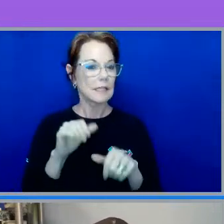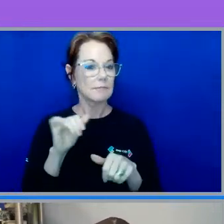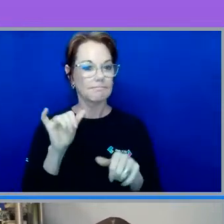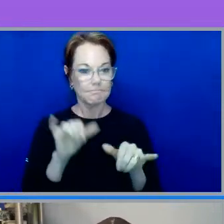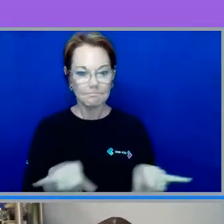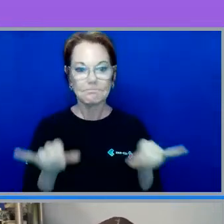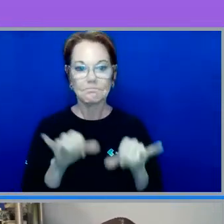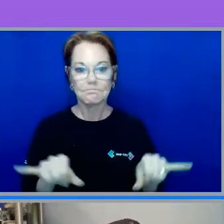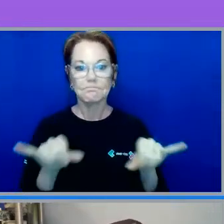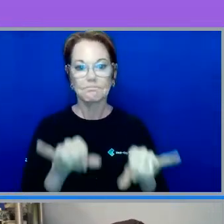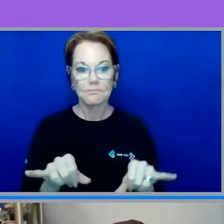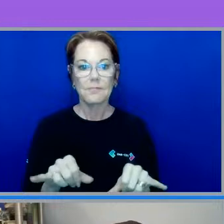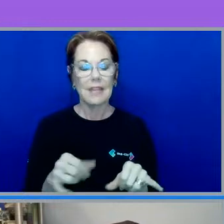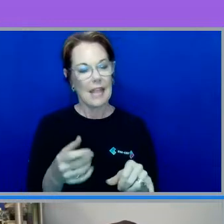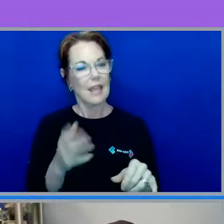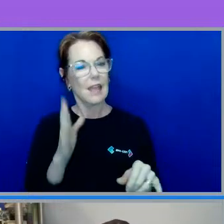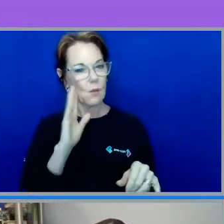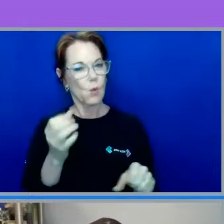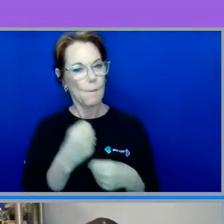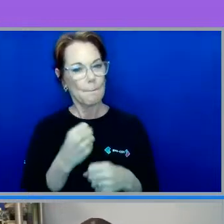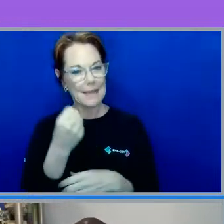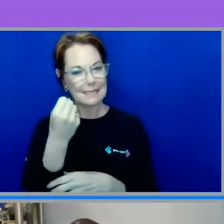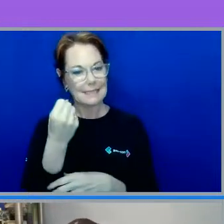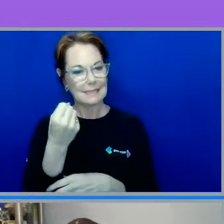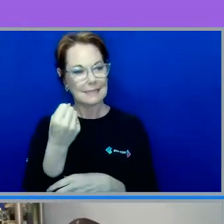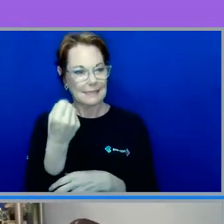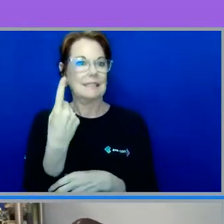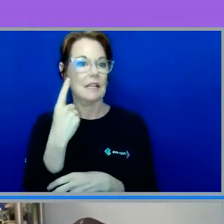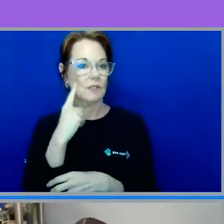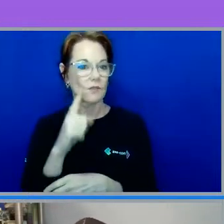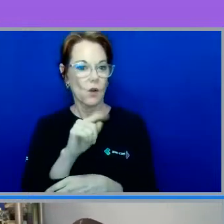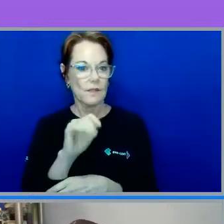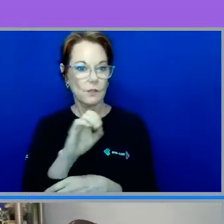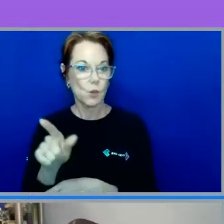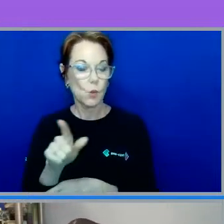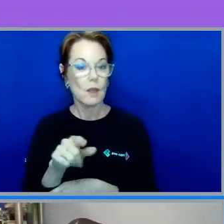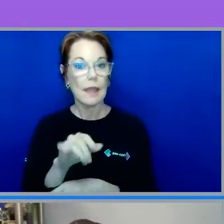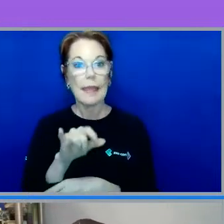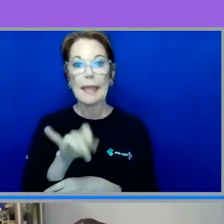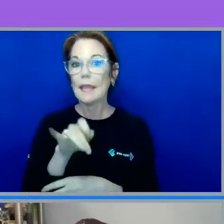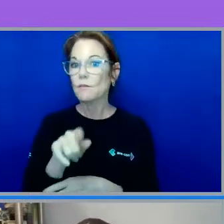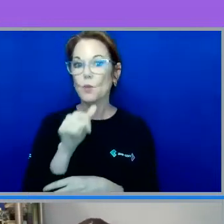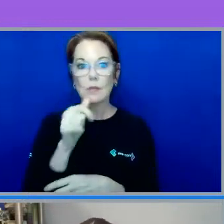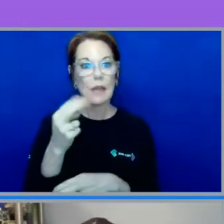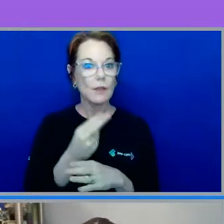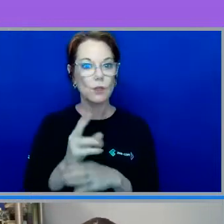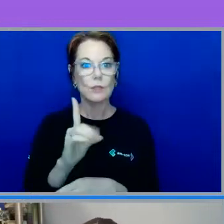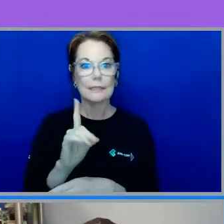makes sense for the tool that you're using. If you're not using Deque tools, these points